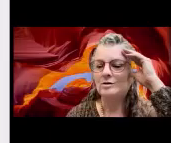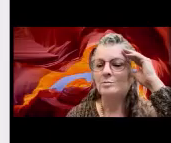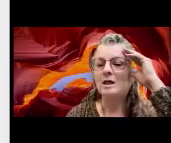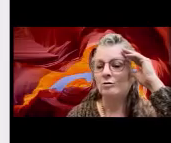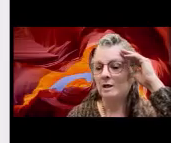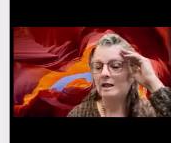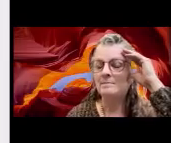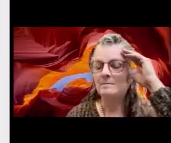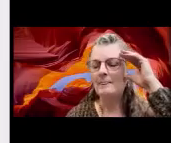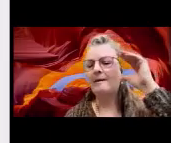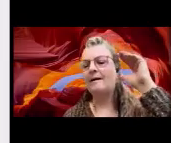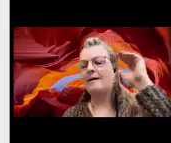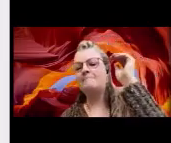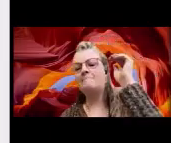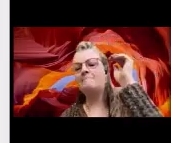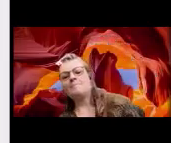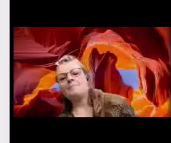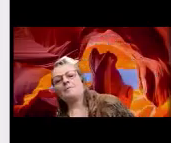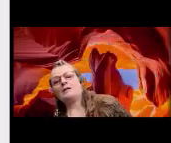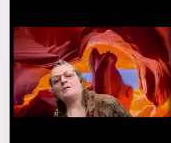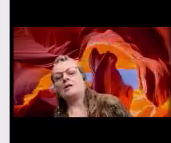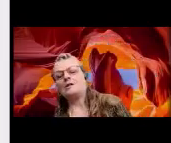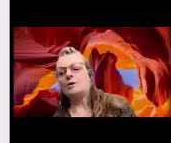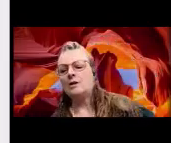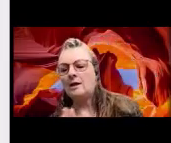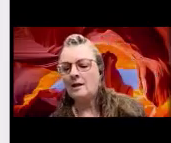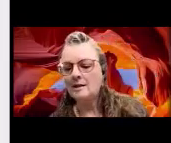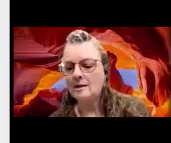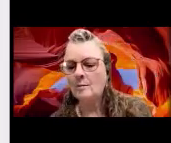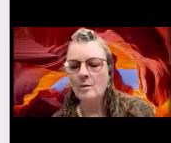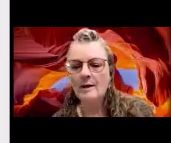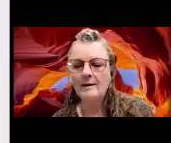looks big green. Okay, so that's why you're thinking. That's the boy.